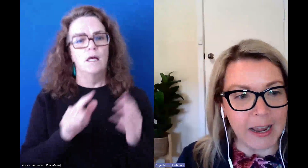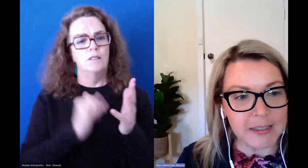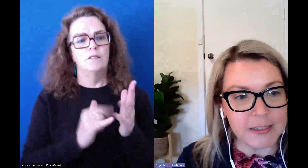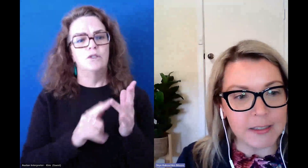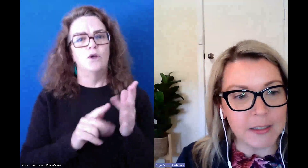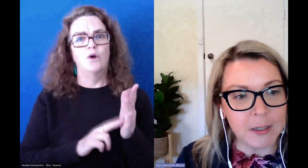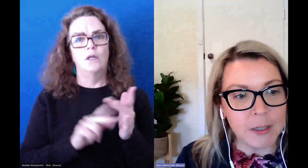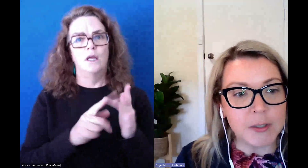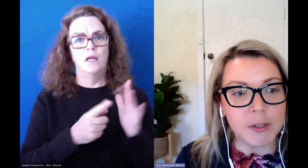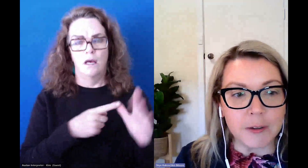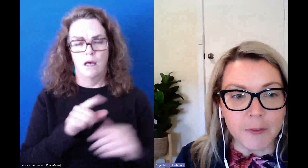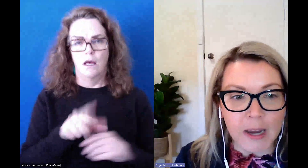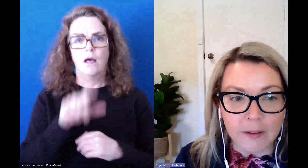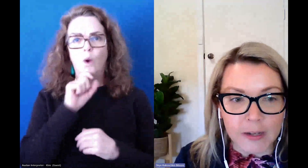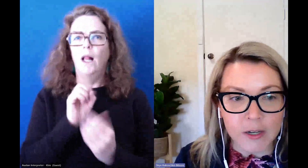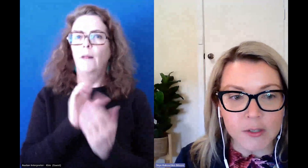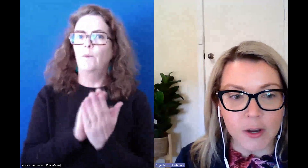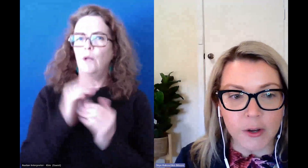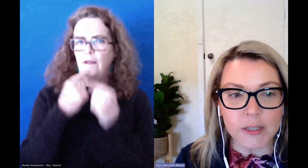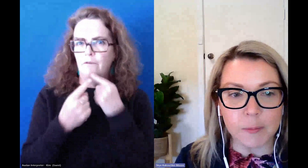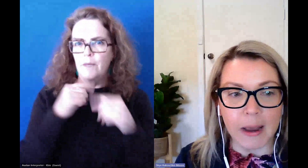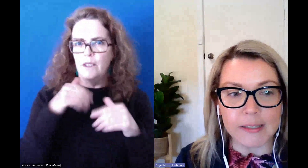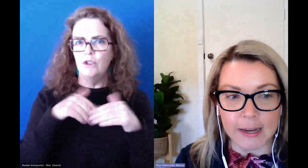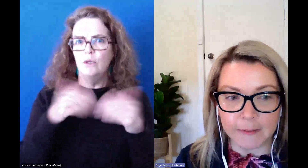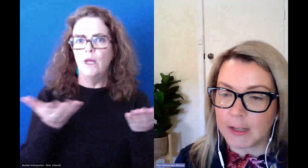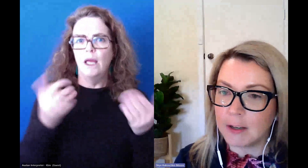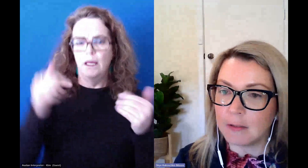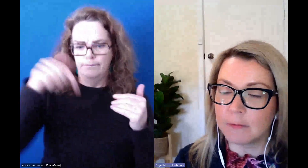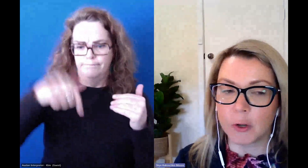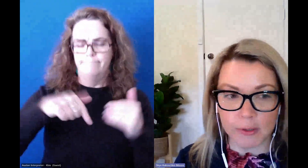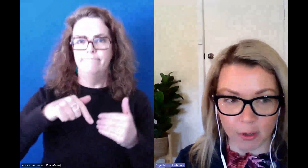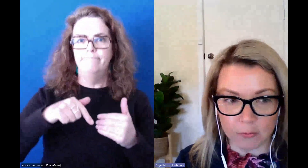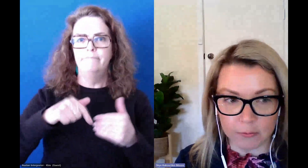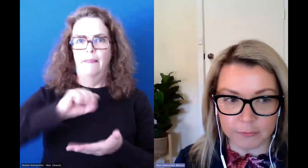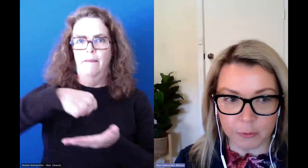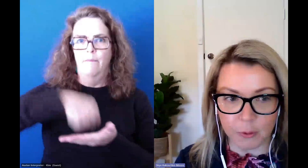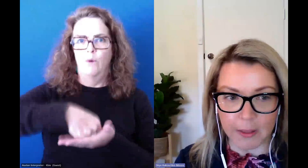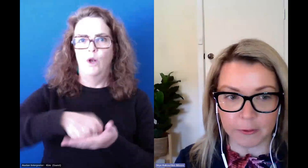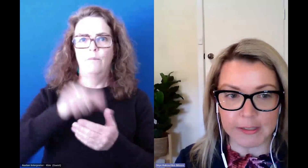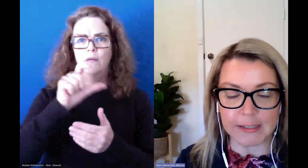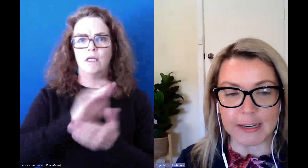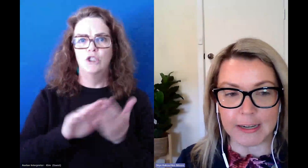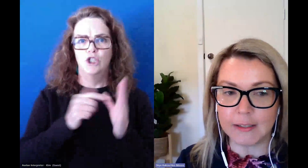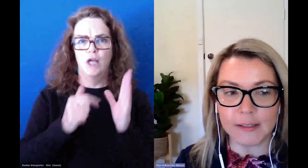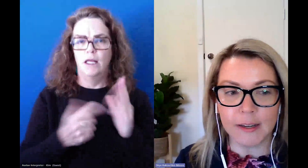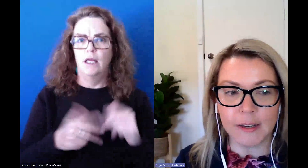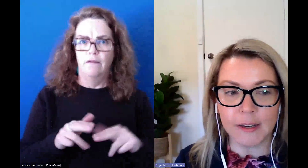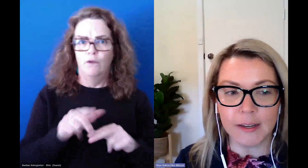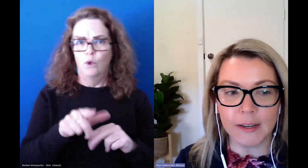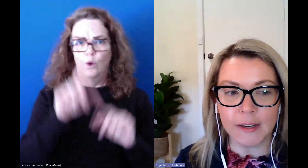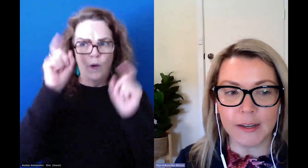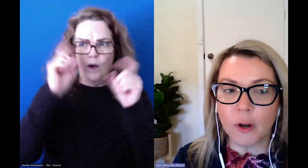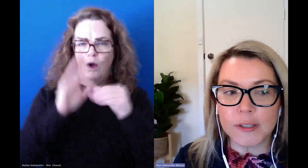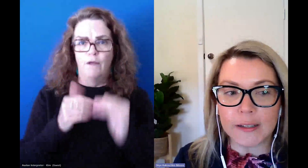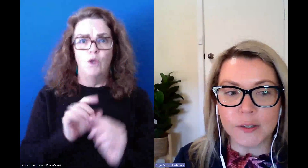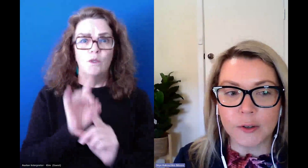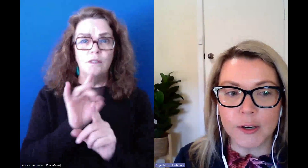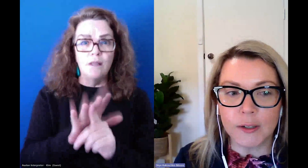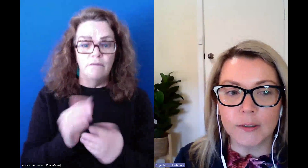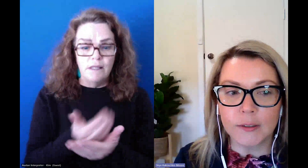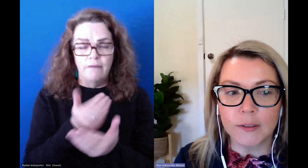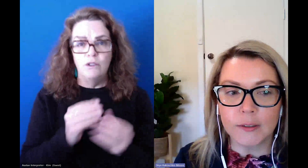chat, so if you have any concerns about safety for yourself or other attendees, you can contact Sonia